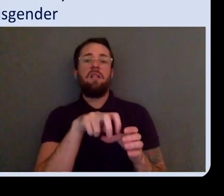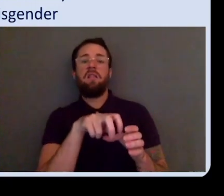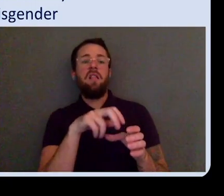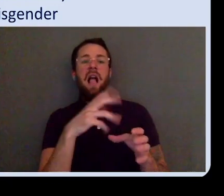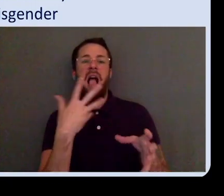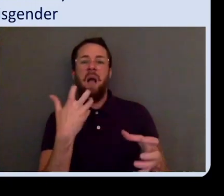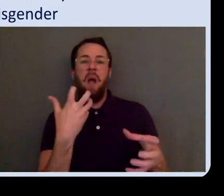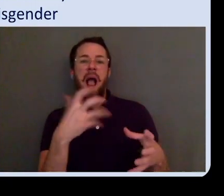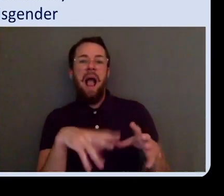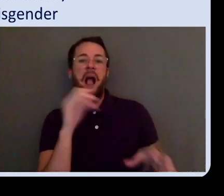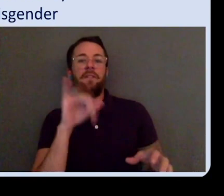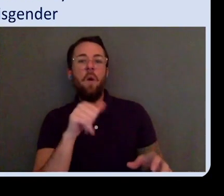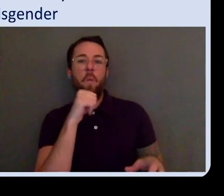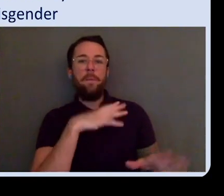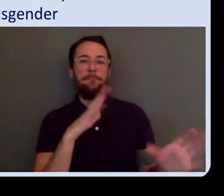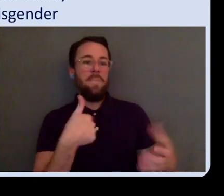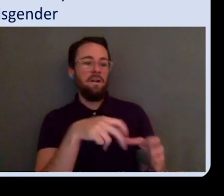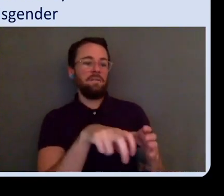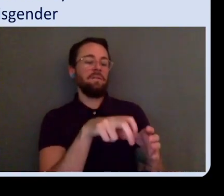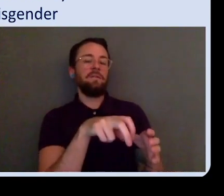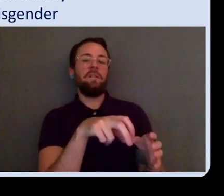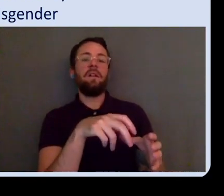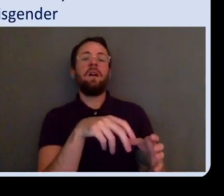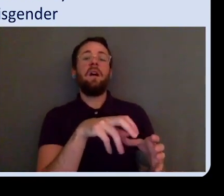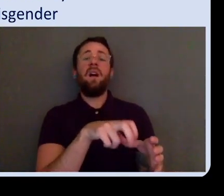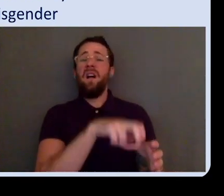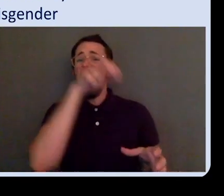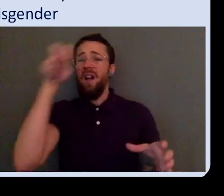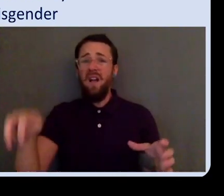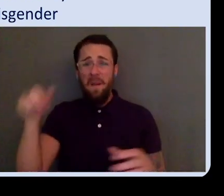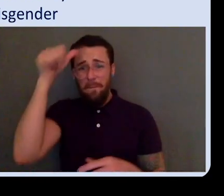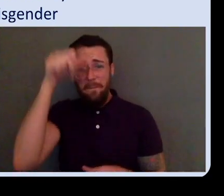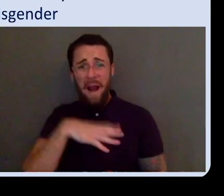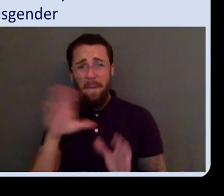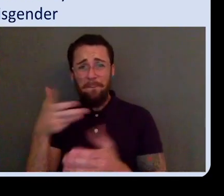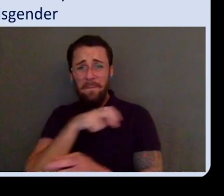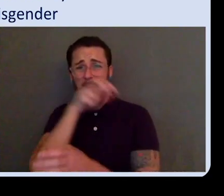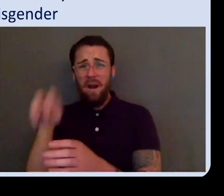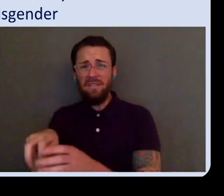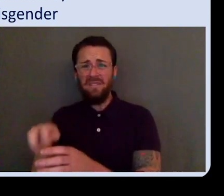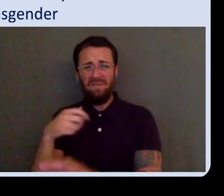They might grow up and realize they would like to come out of the woman box but they